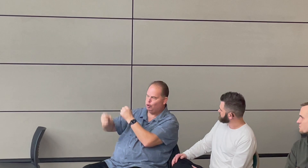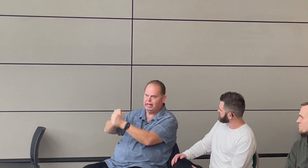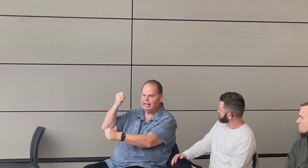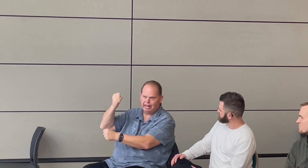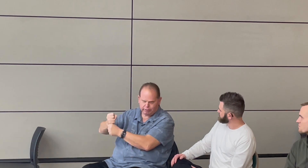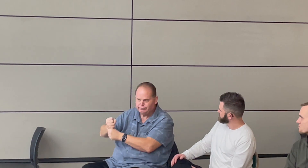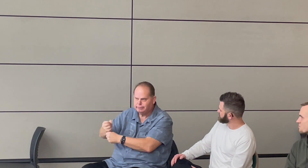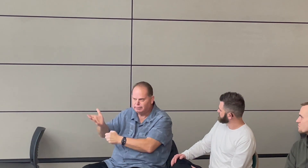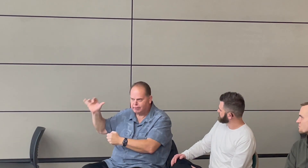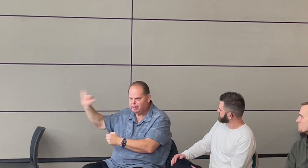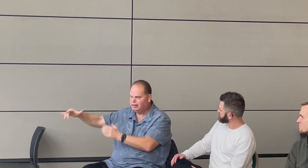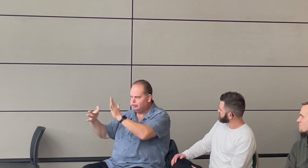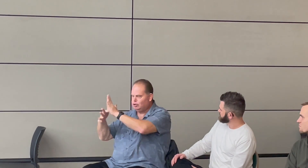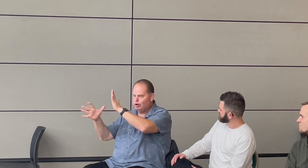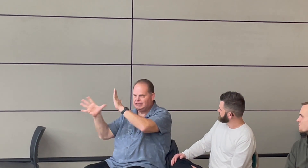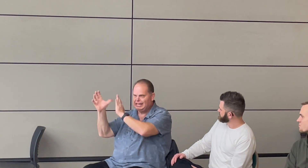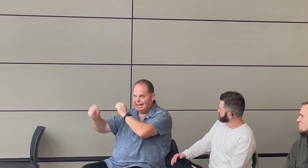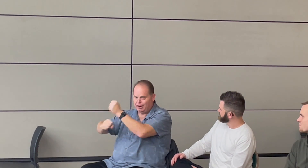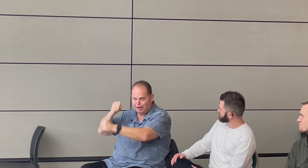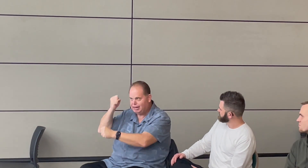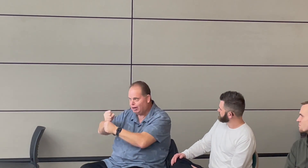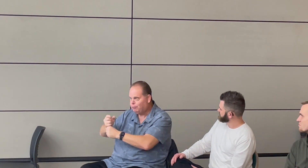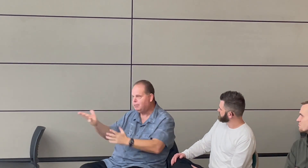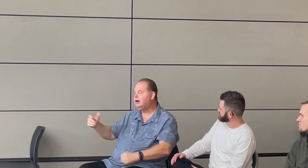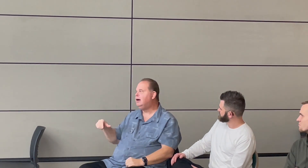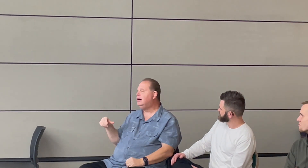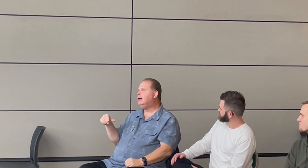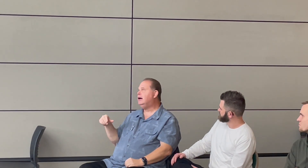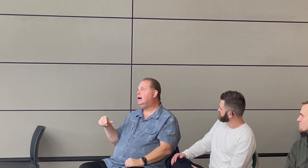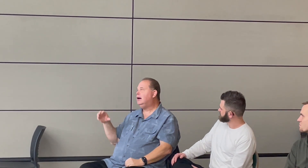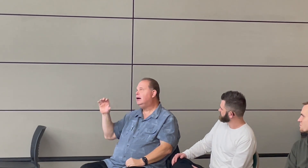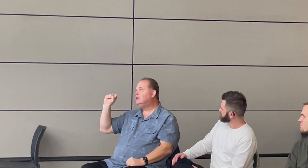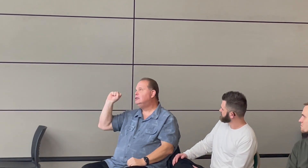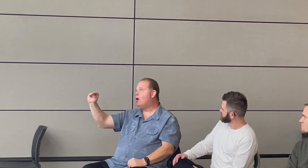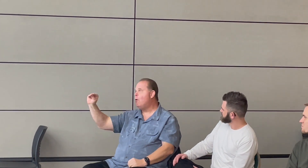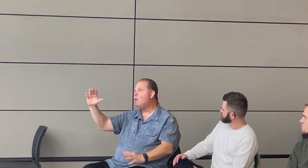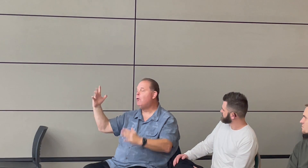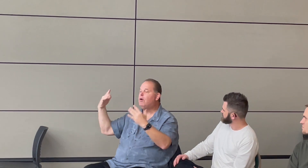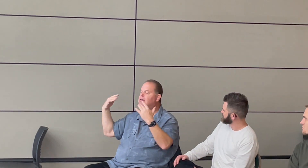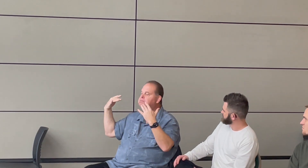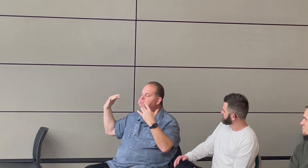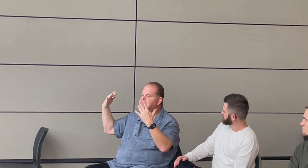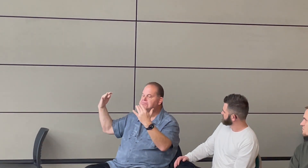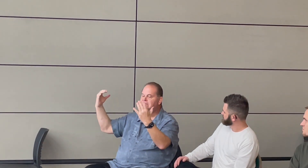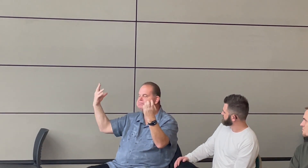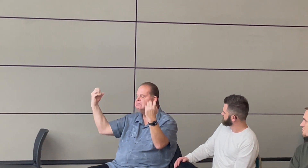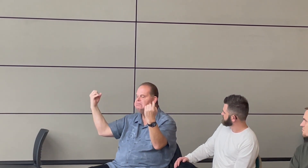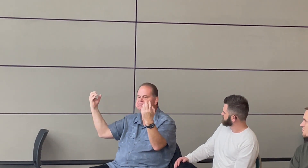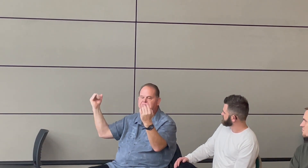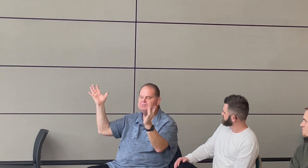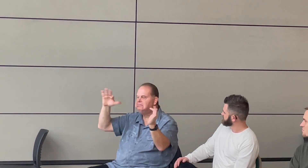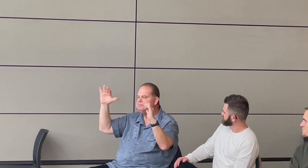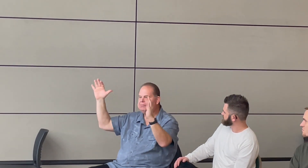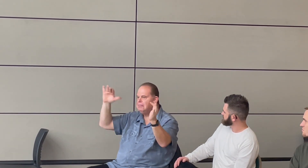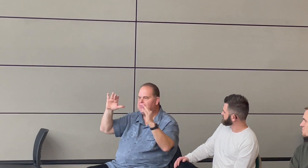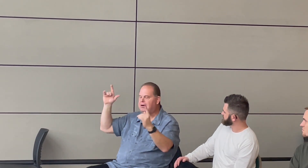took off just at the last two years of my uh K through 12 education Junior and senior years from